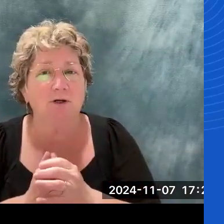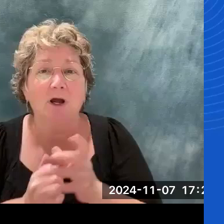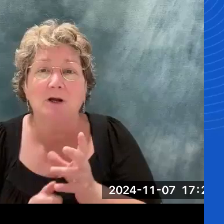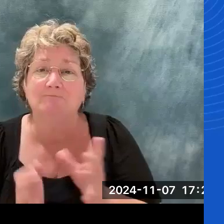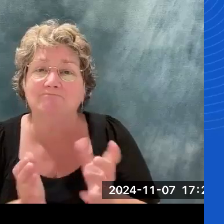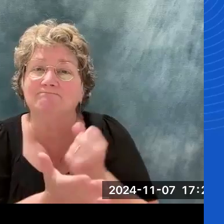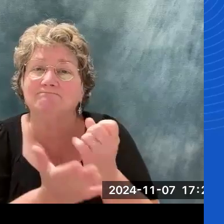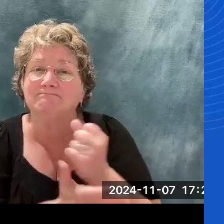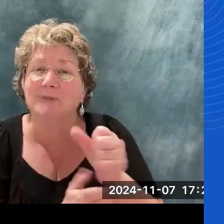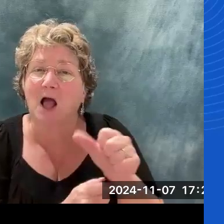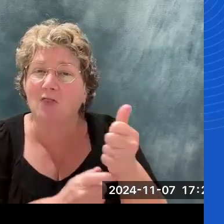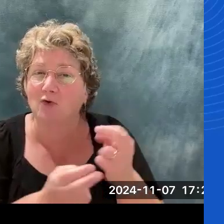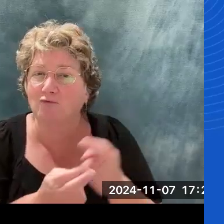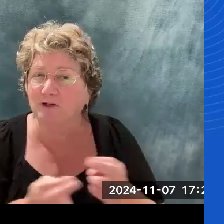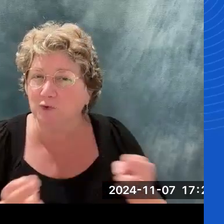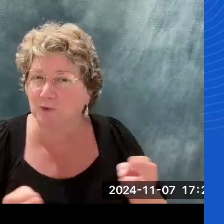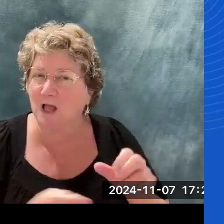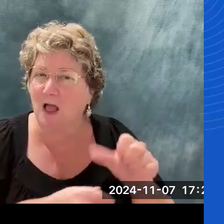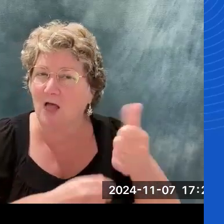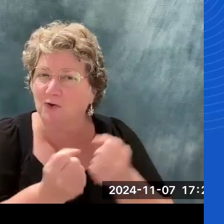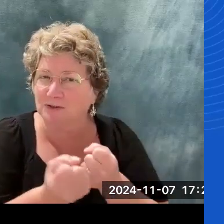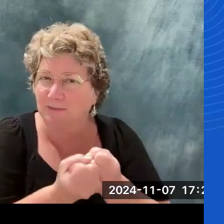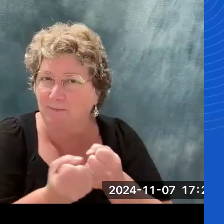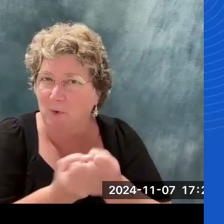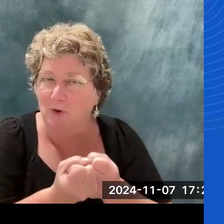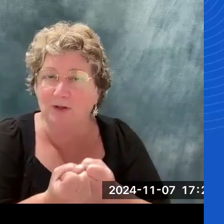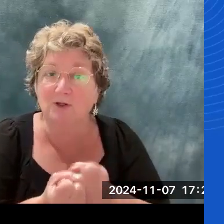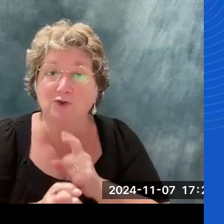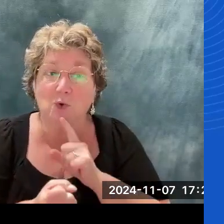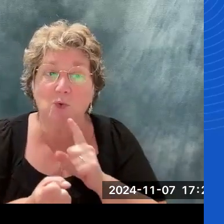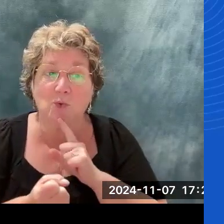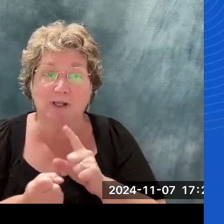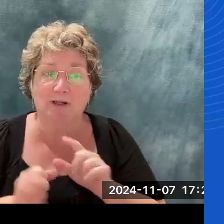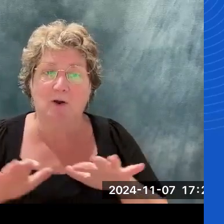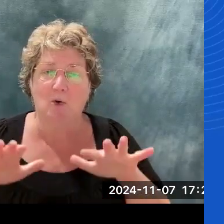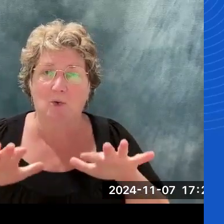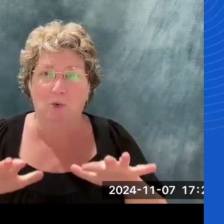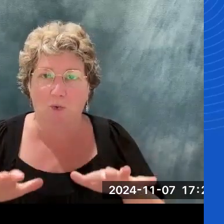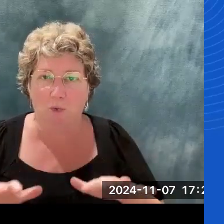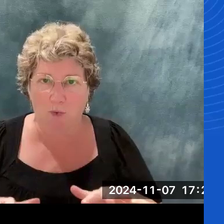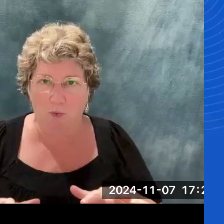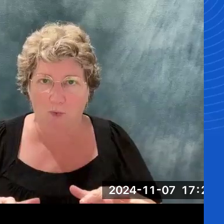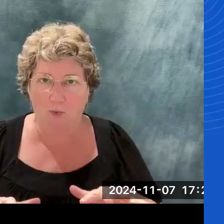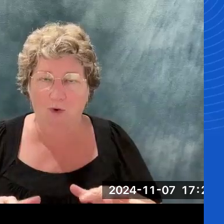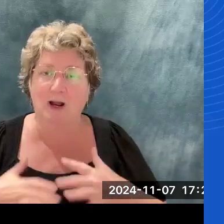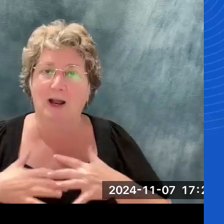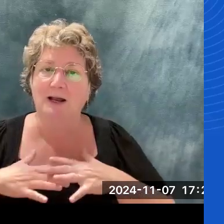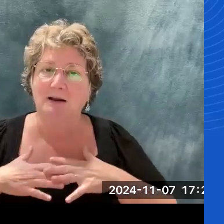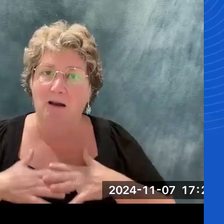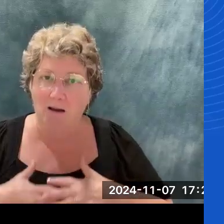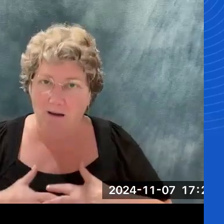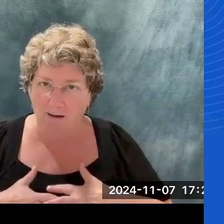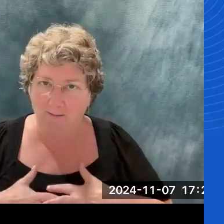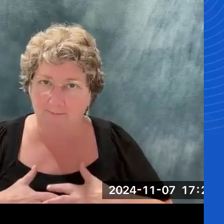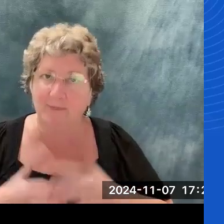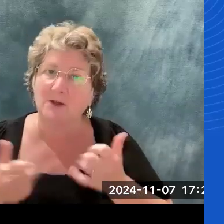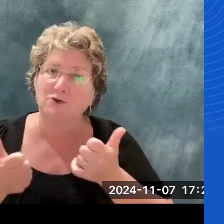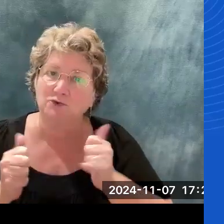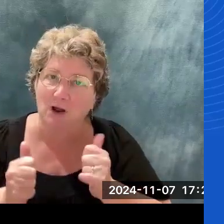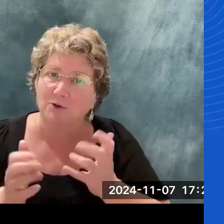So staying calm and making sure that we're talking to them and giving them the opportunity to share that and then being able to respond